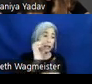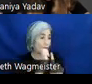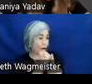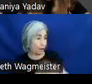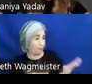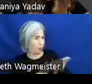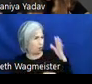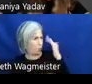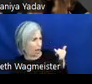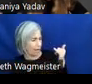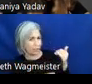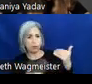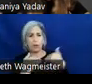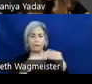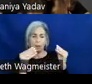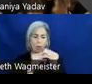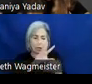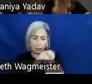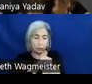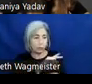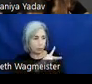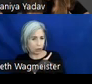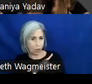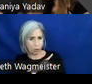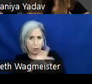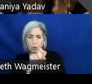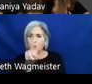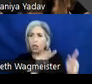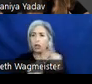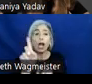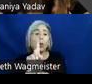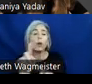In order to have a more inclusive persona, we need to look at where the user is completing